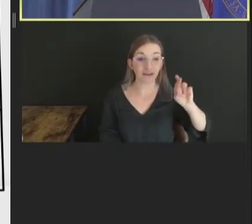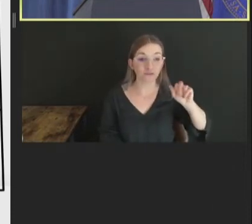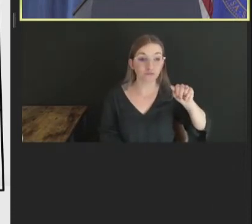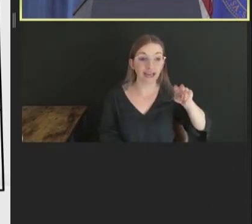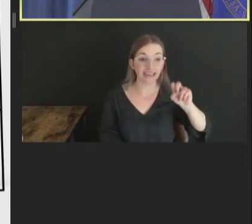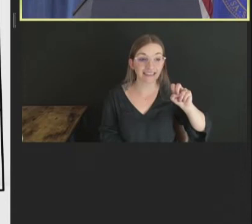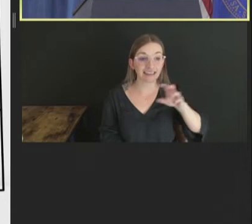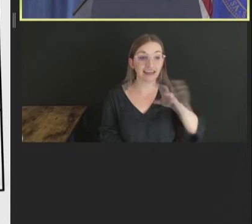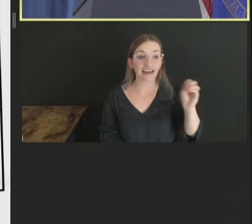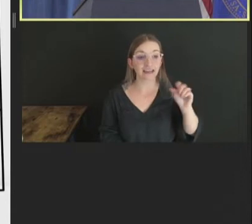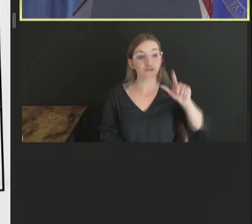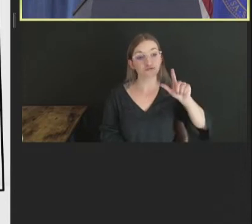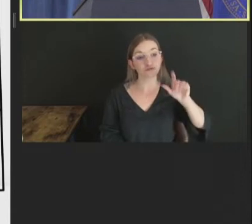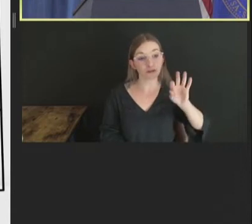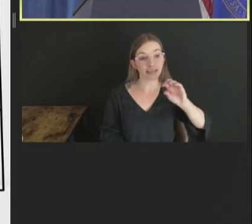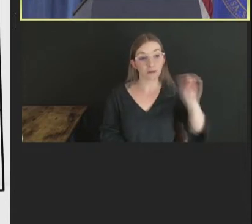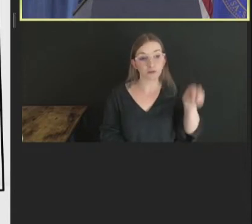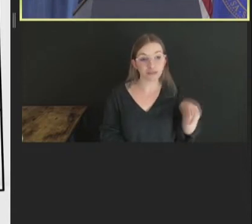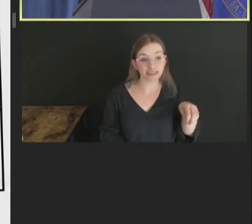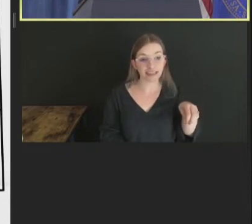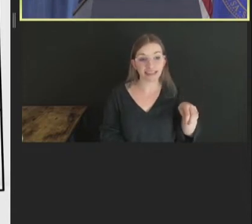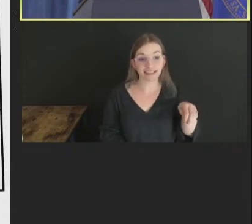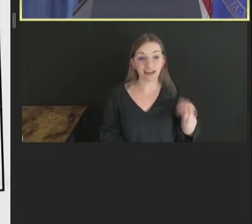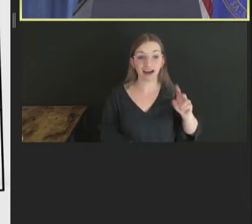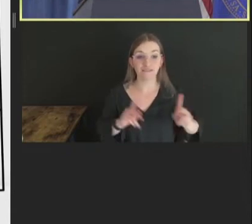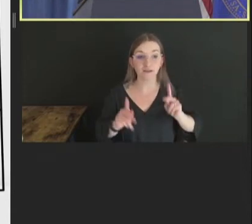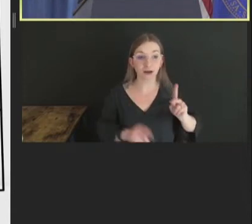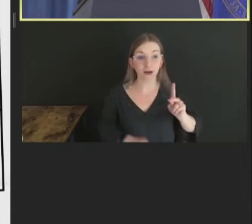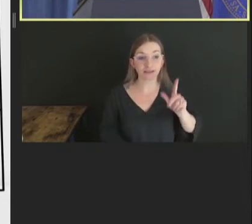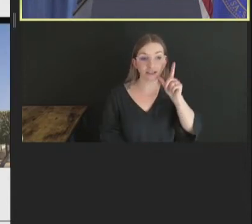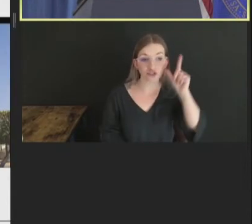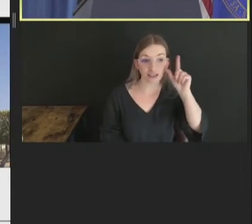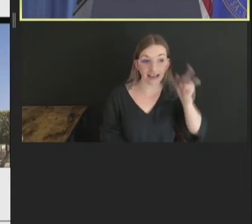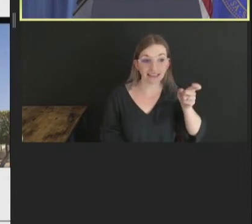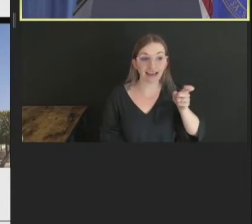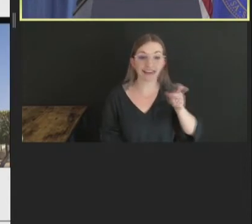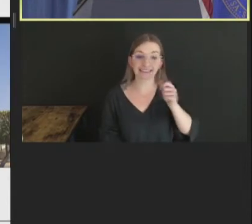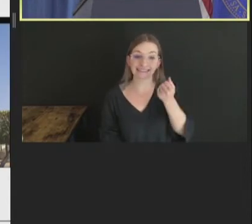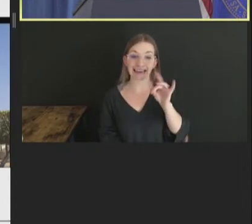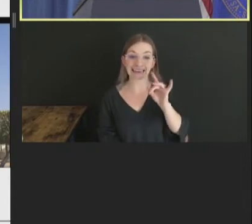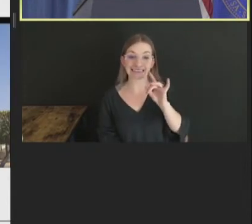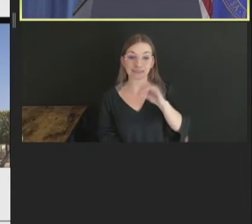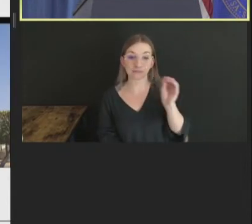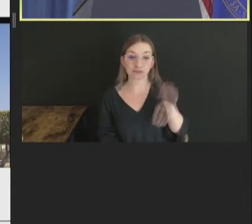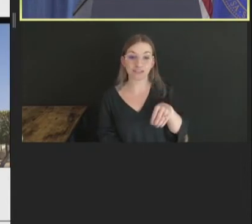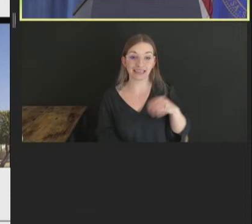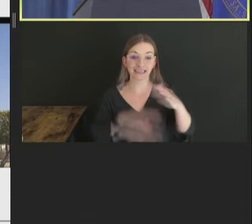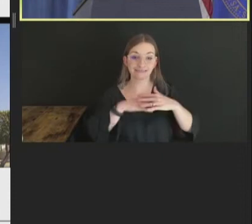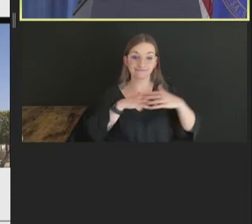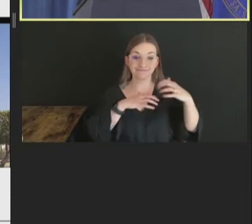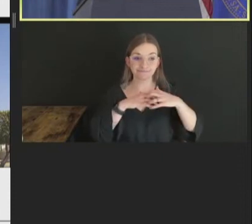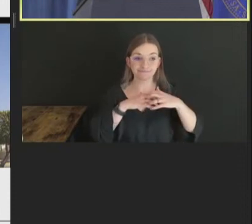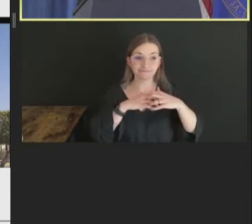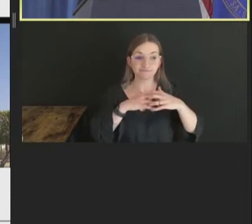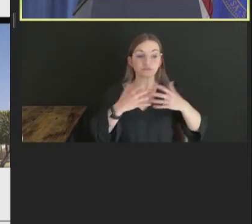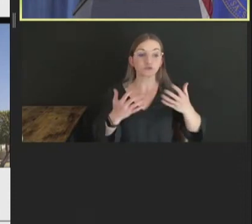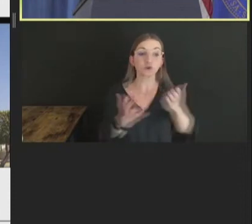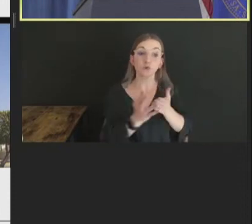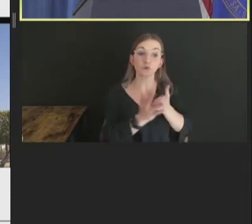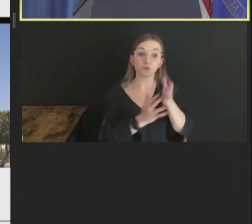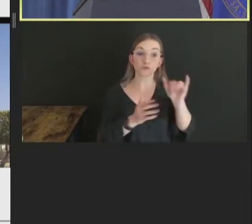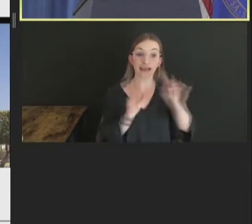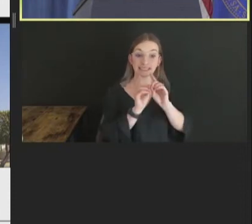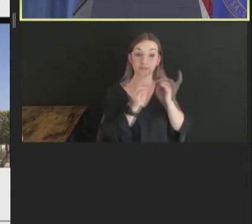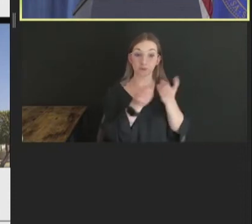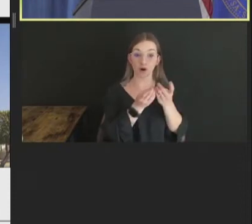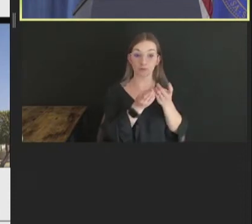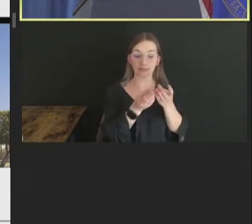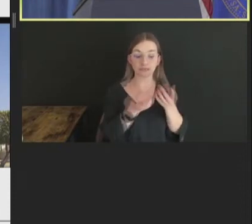Latinx. But through the Regional Center for Border Health, which already, again, one of the early